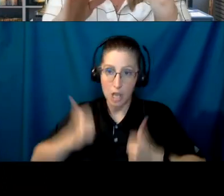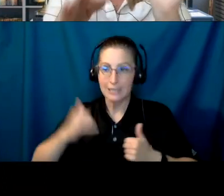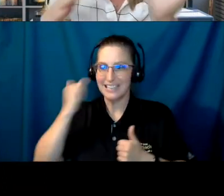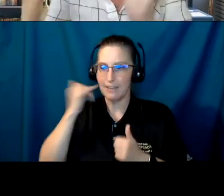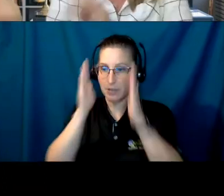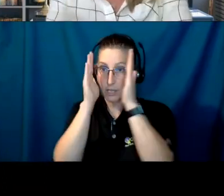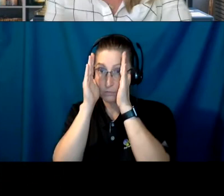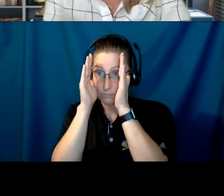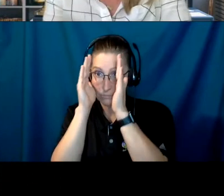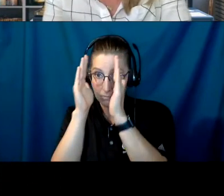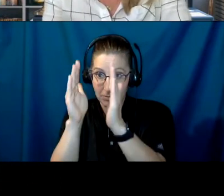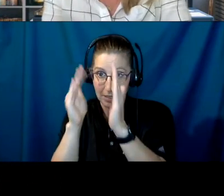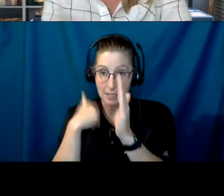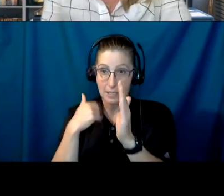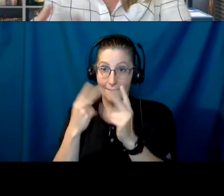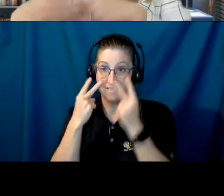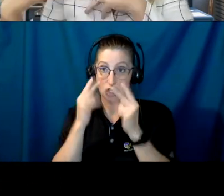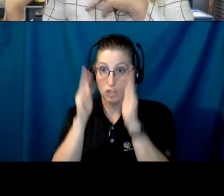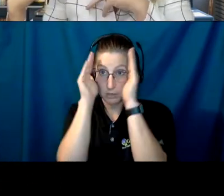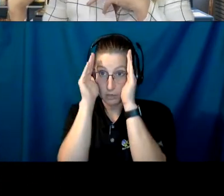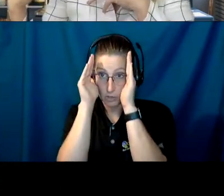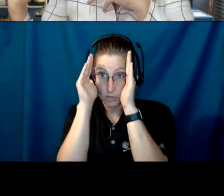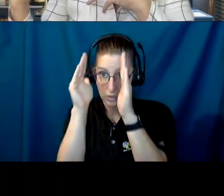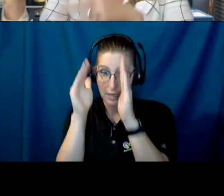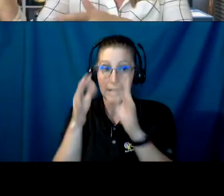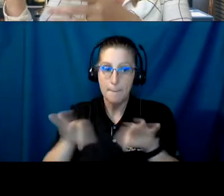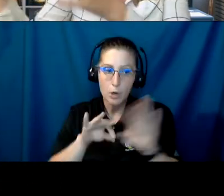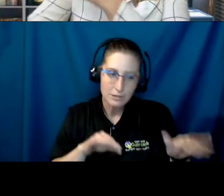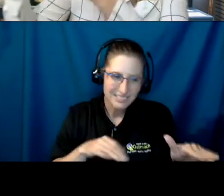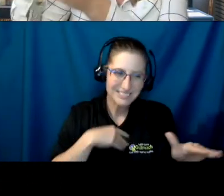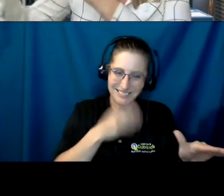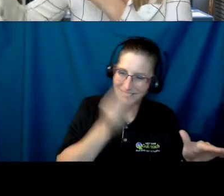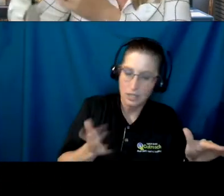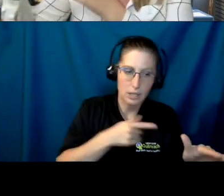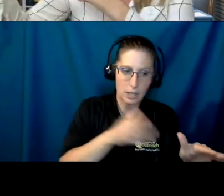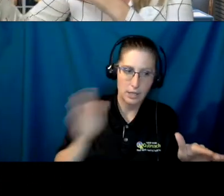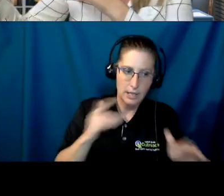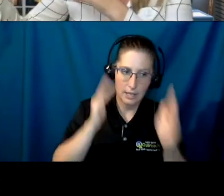it's important to let students know, so they don't start, you know, trying to explain something